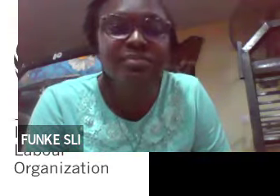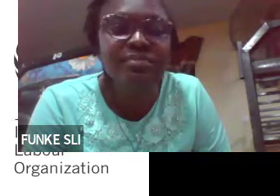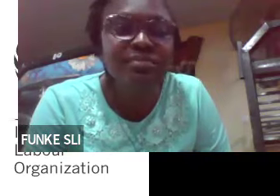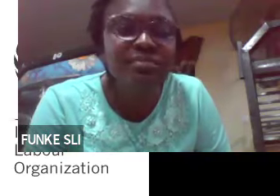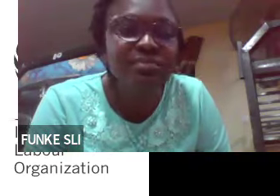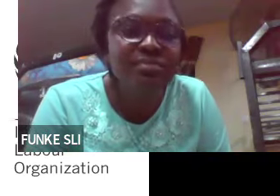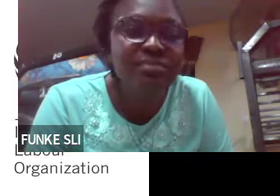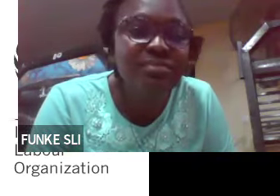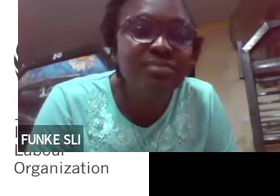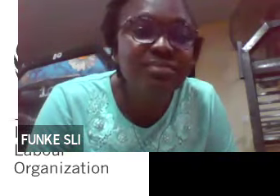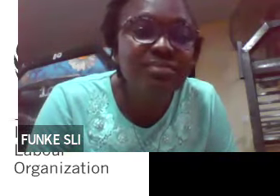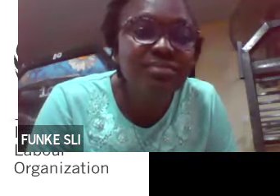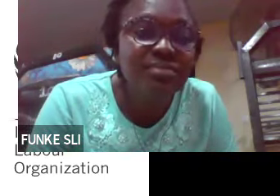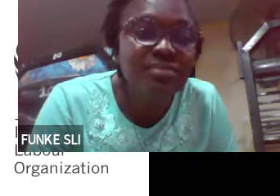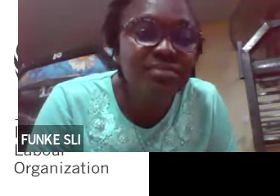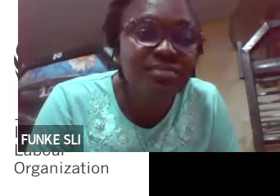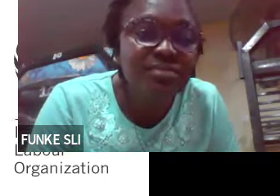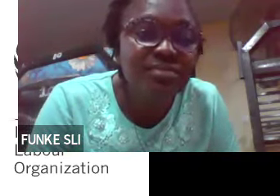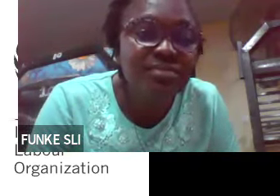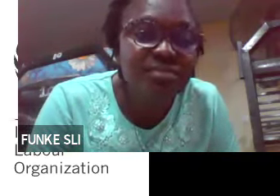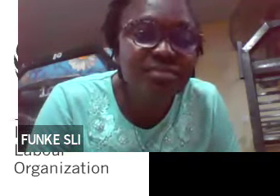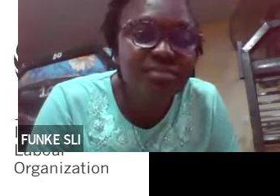sola bakre: All right, Dr. Emma, do you want to say anything before we say bye-bye.